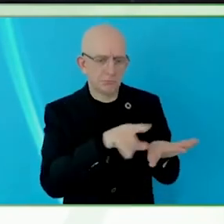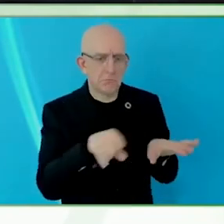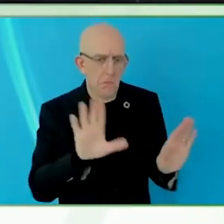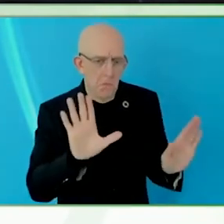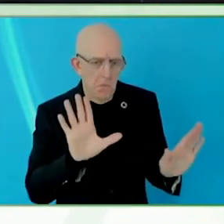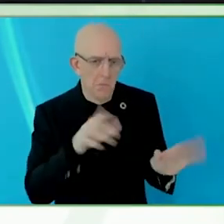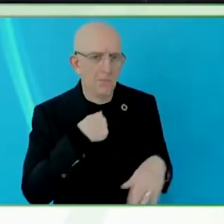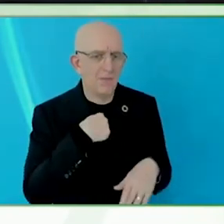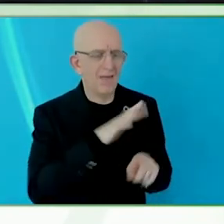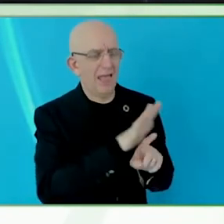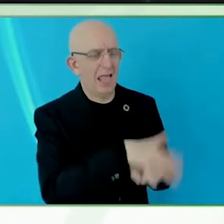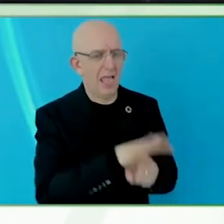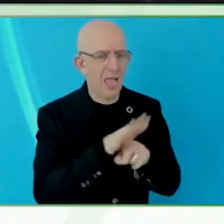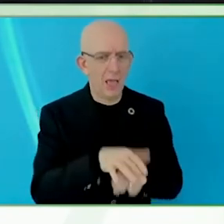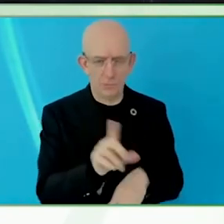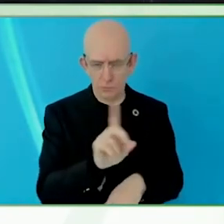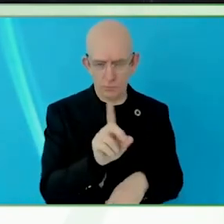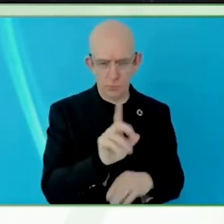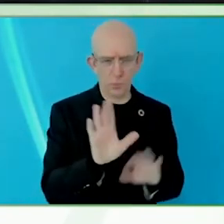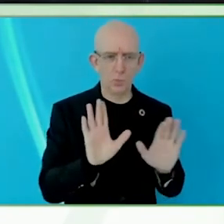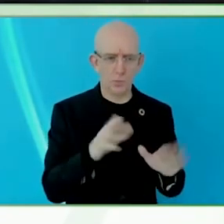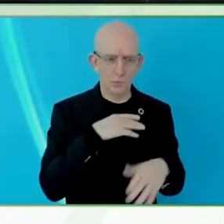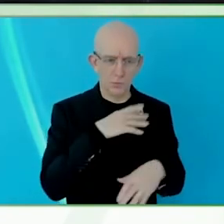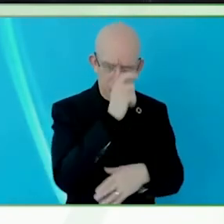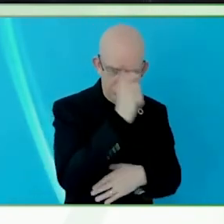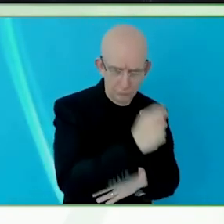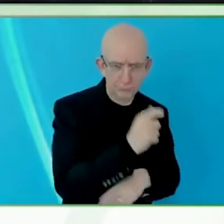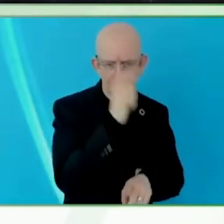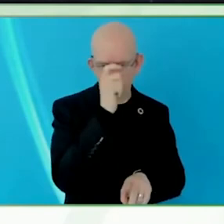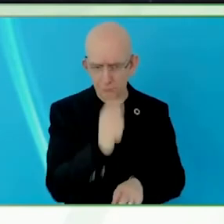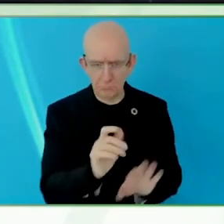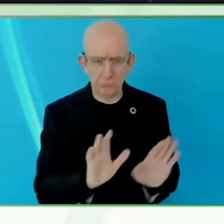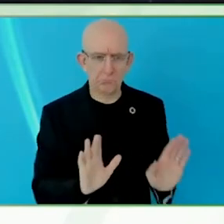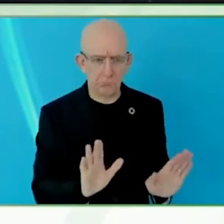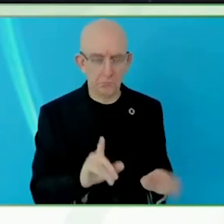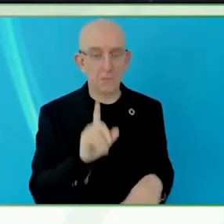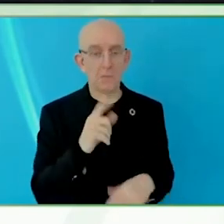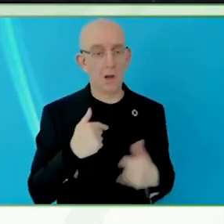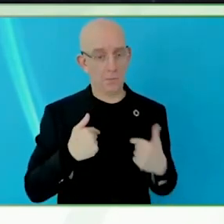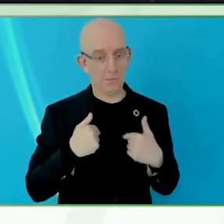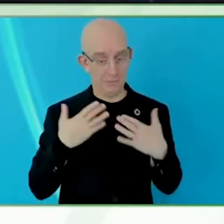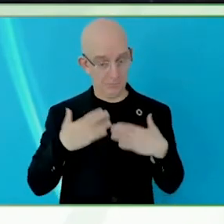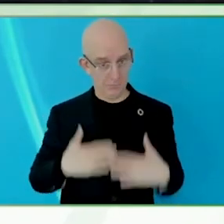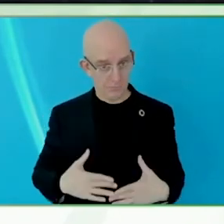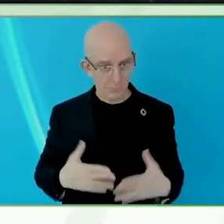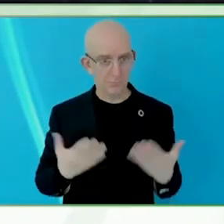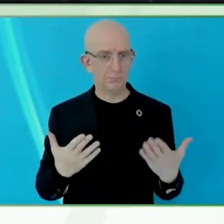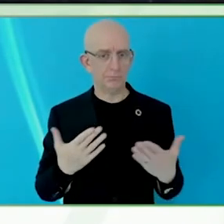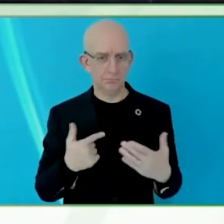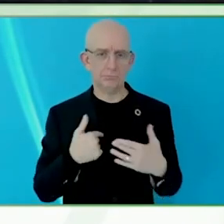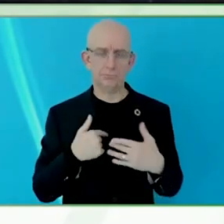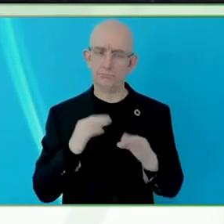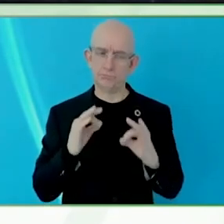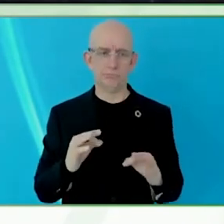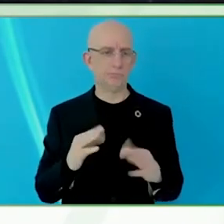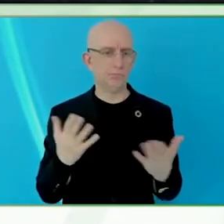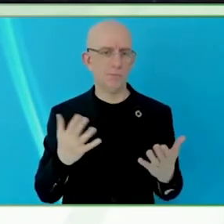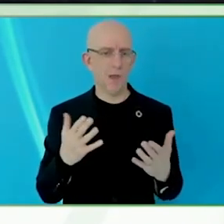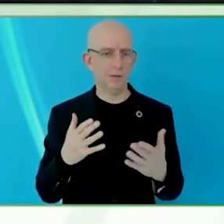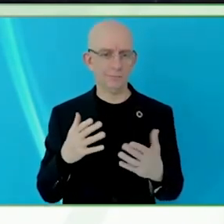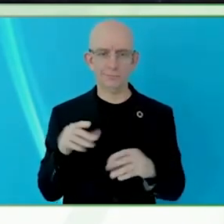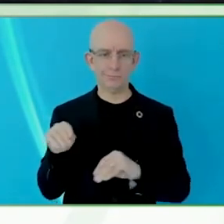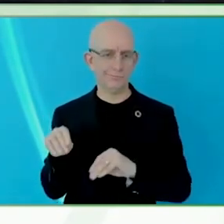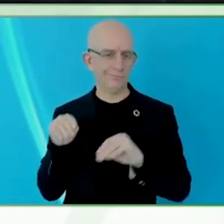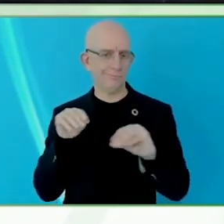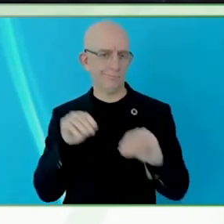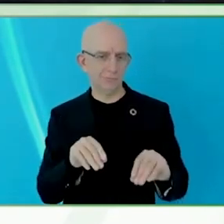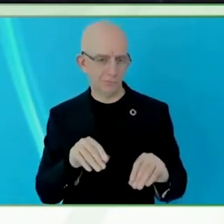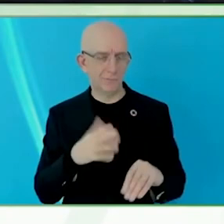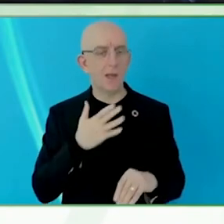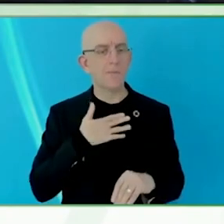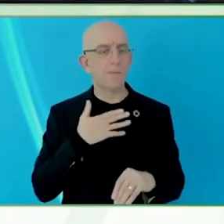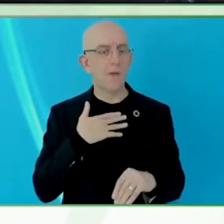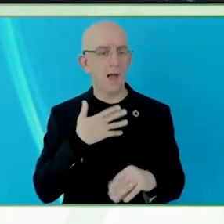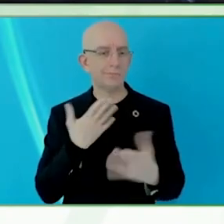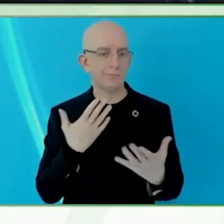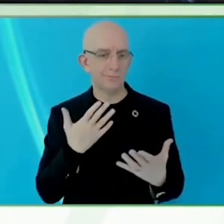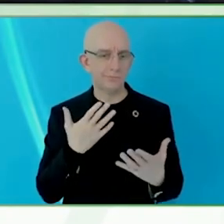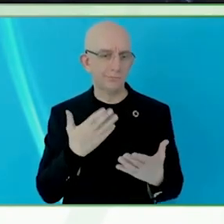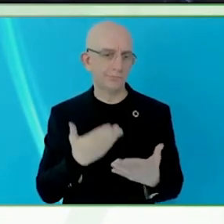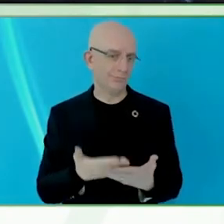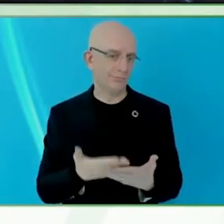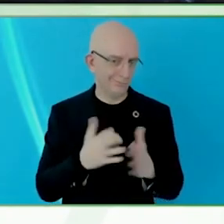And my advice is that scientific organisations need to carry a huge